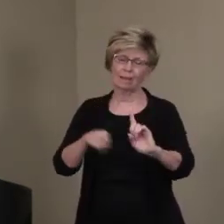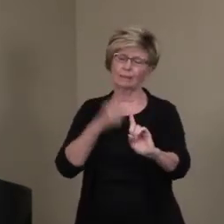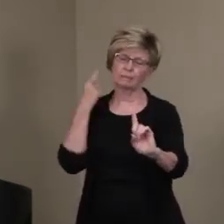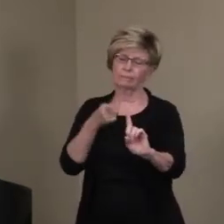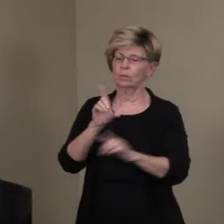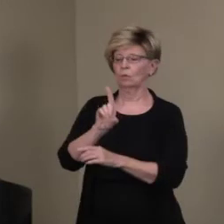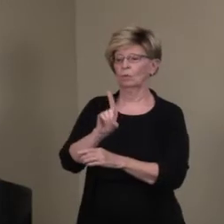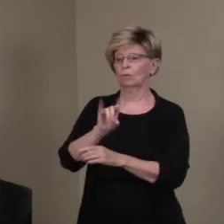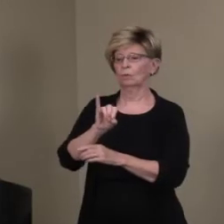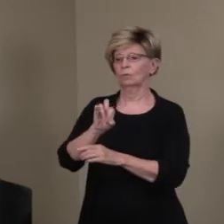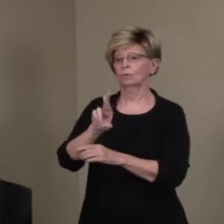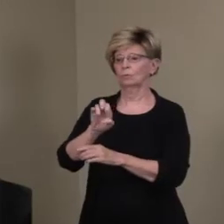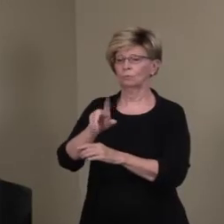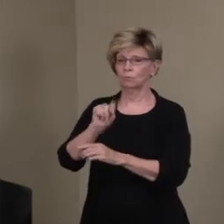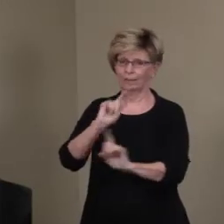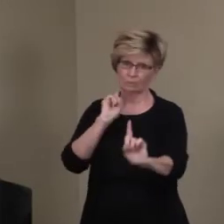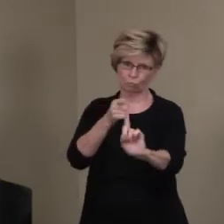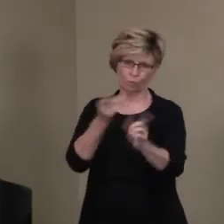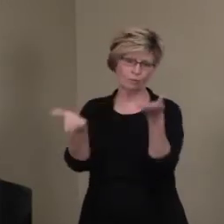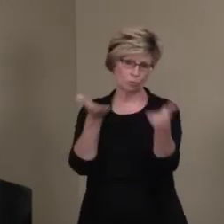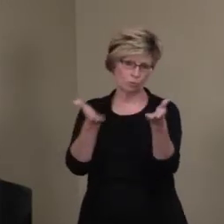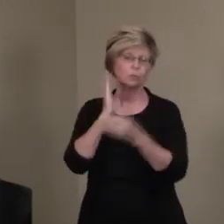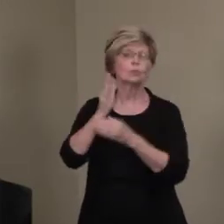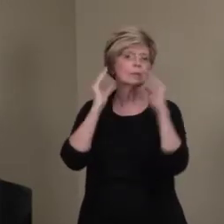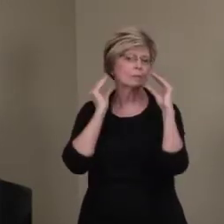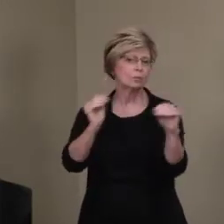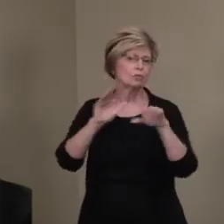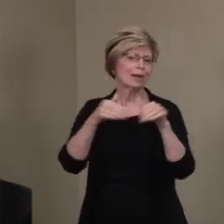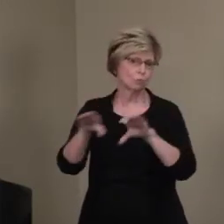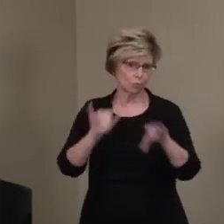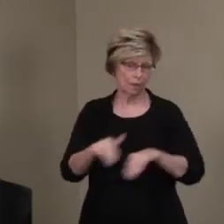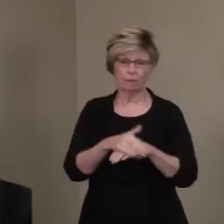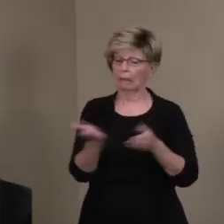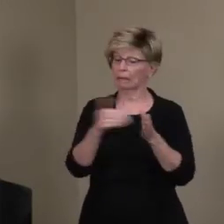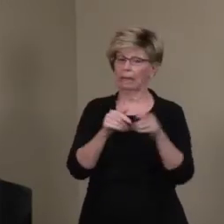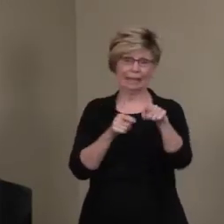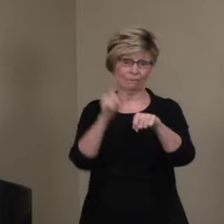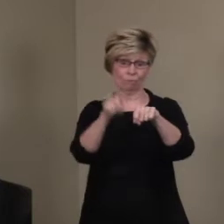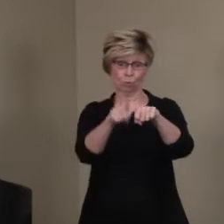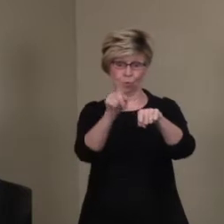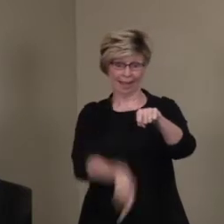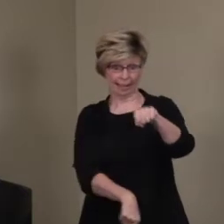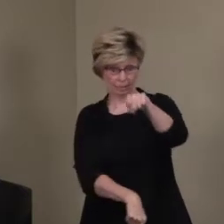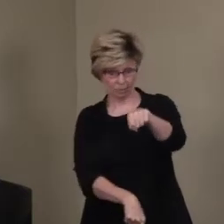explicitly those are direct services for teaching a student directly how to do